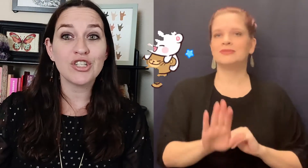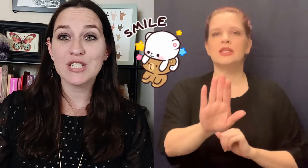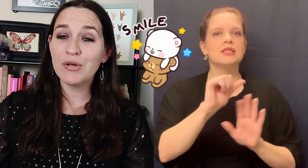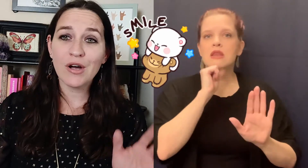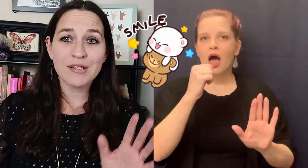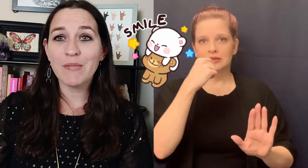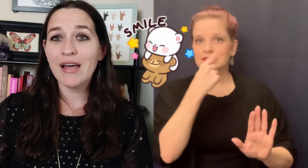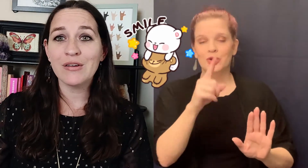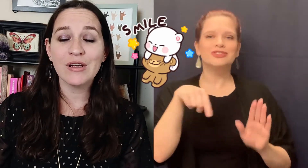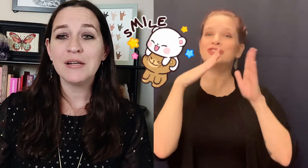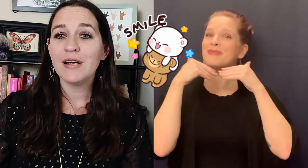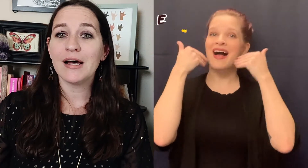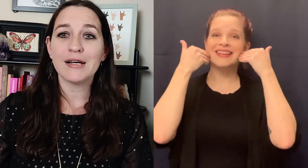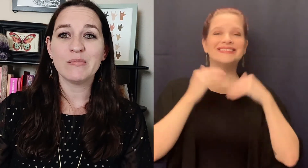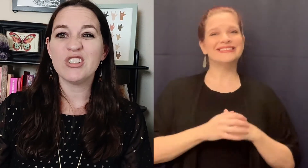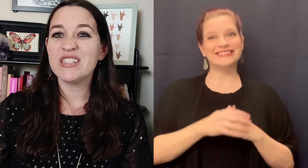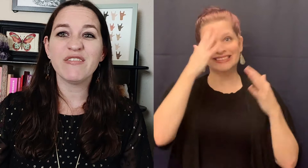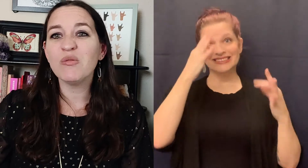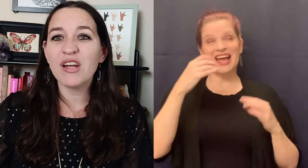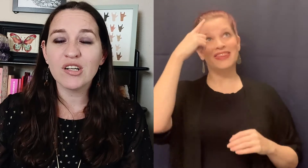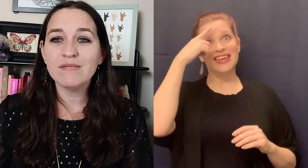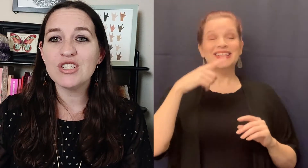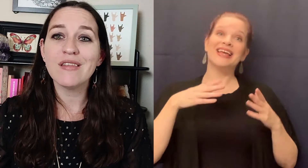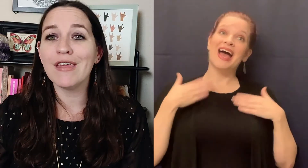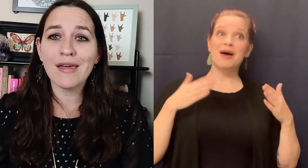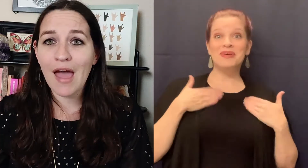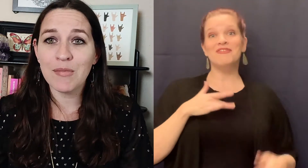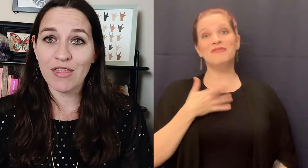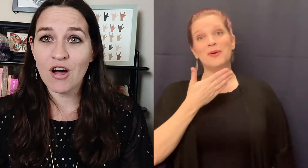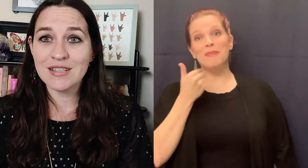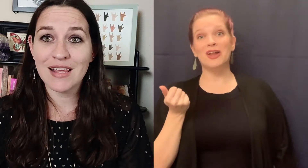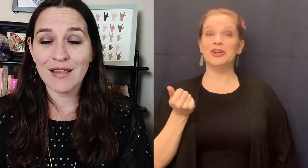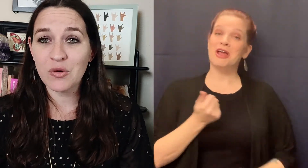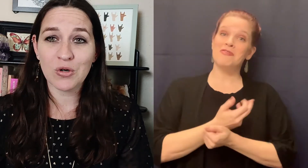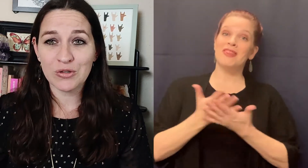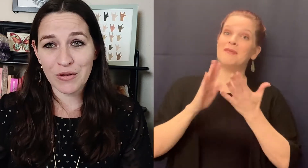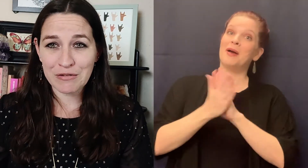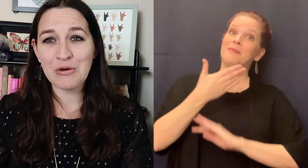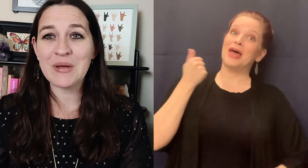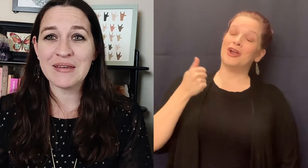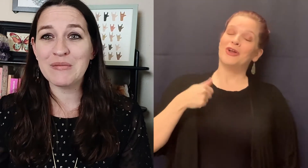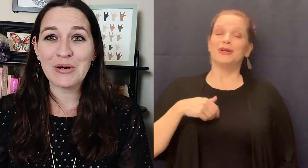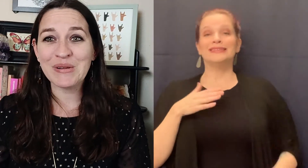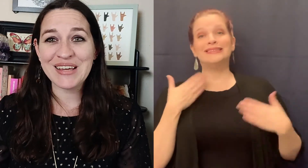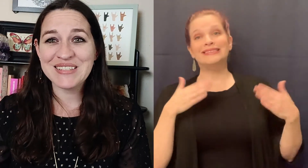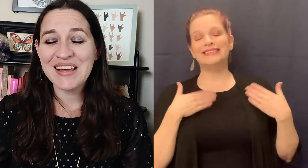just put on a smile, just feel better, just think happy thoughts and that the world will therefore be a better place.